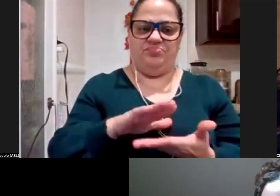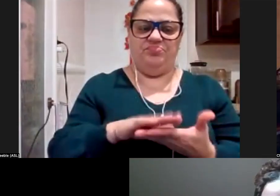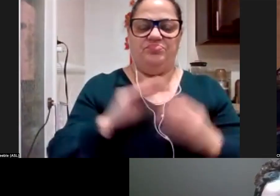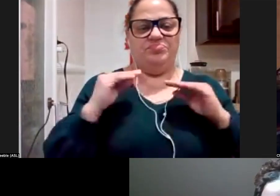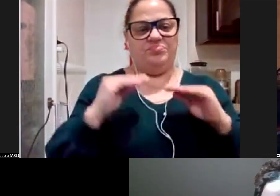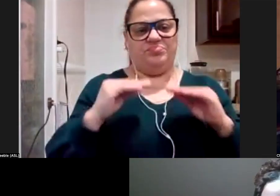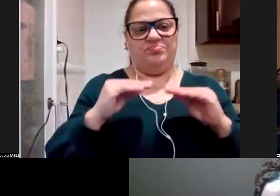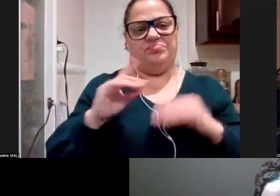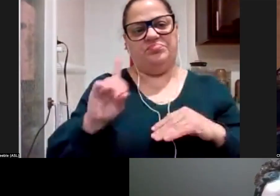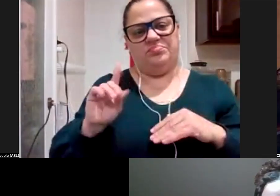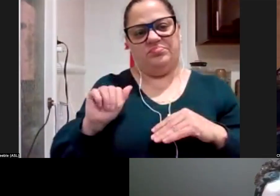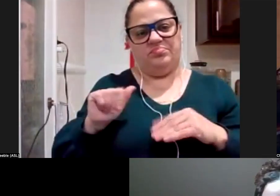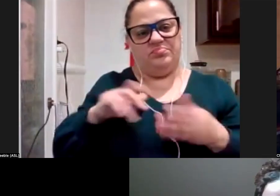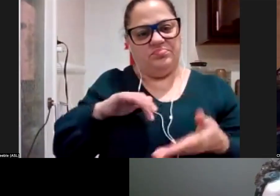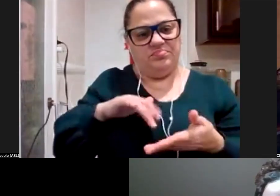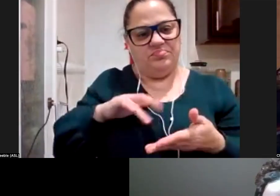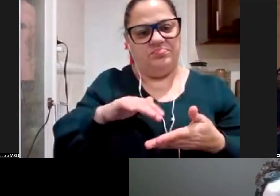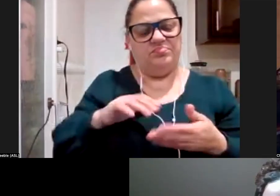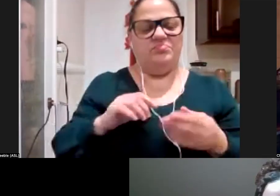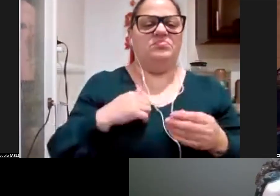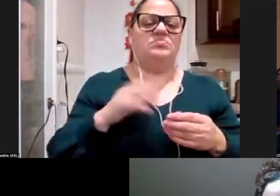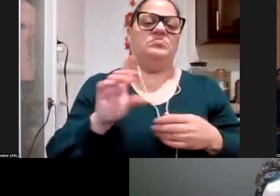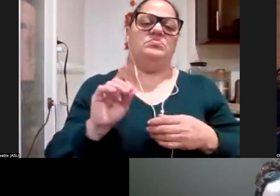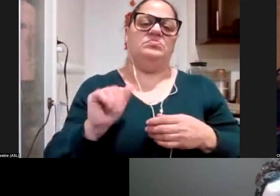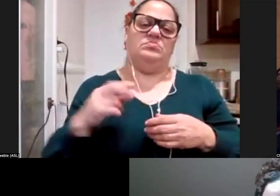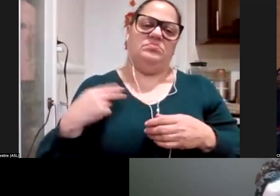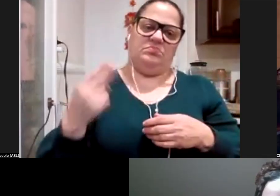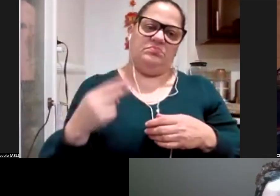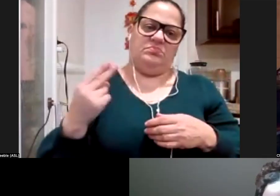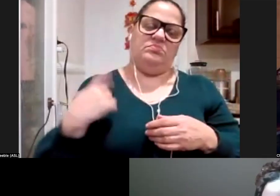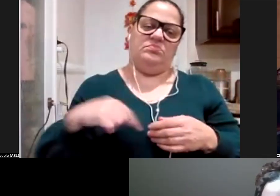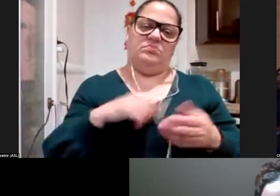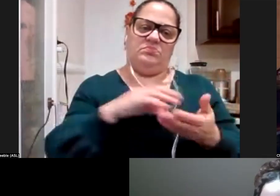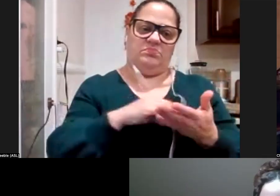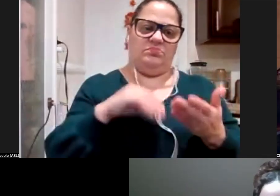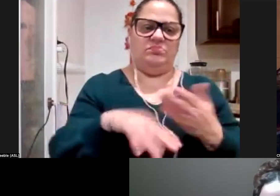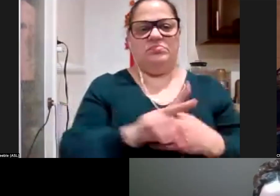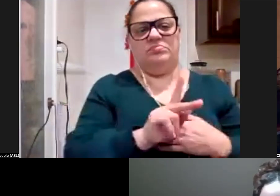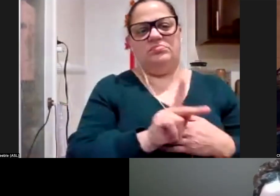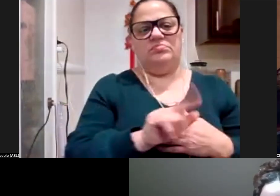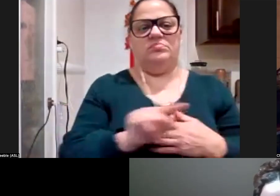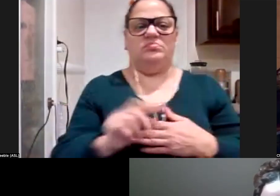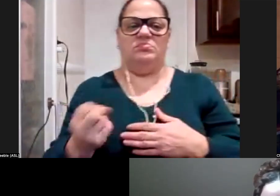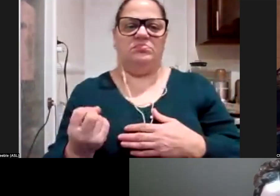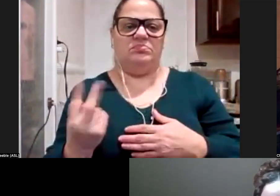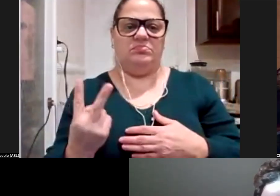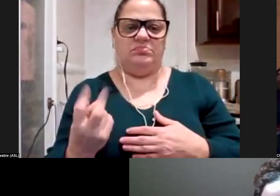disability studies and disability history to our students in K through 12, we have this glorious